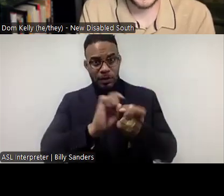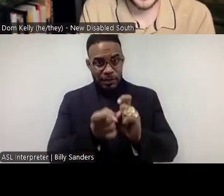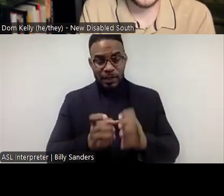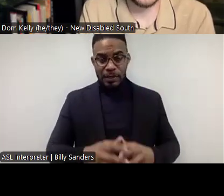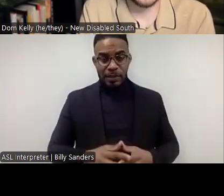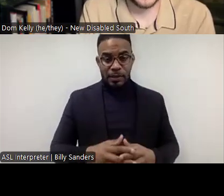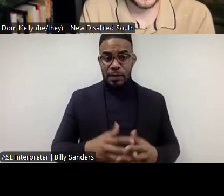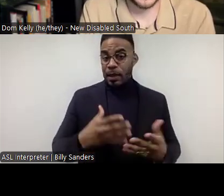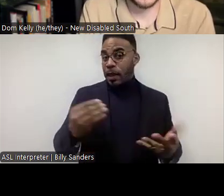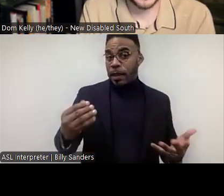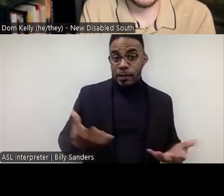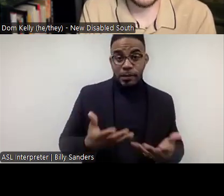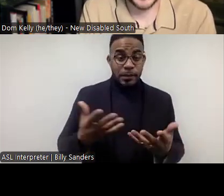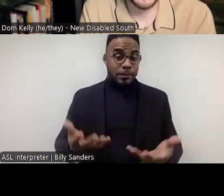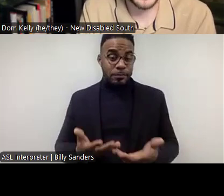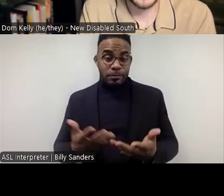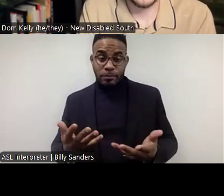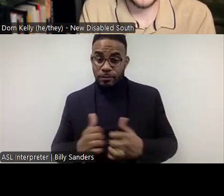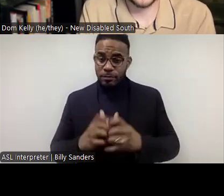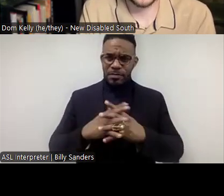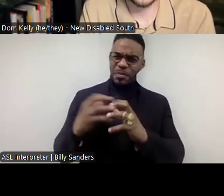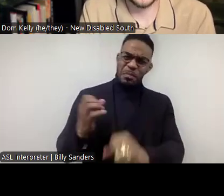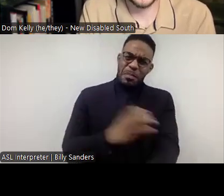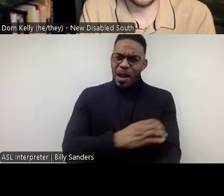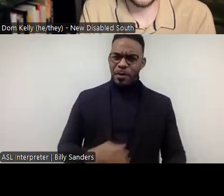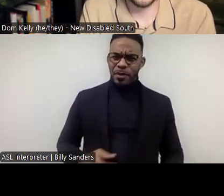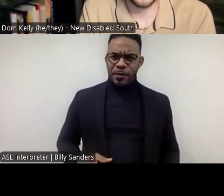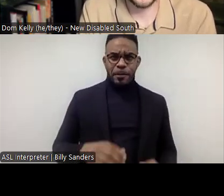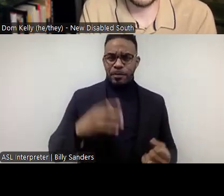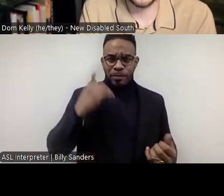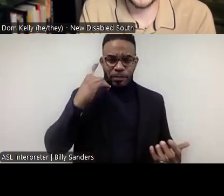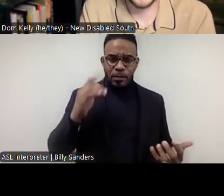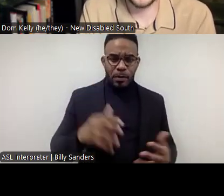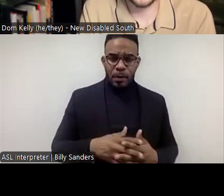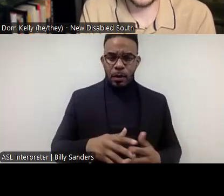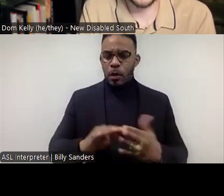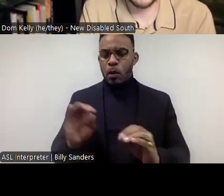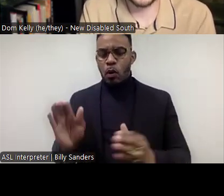community to create change, long-term change, and build